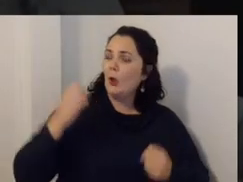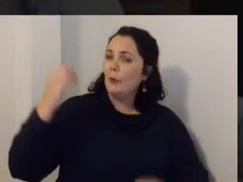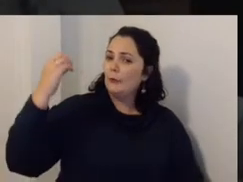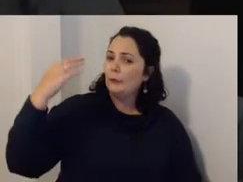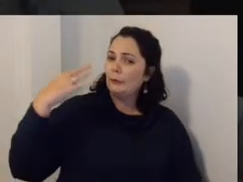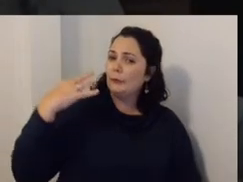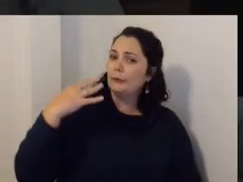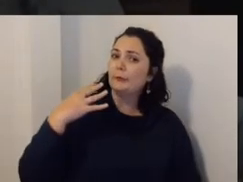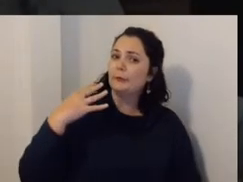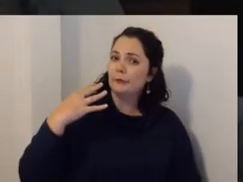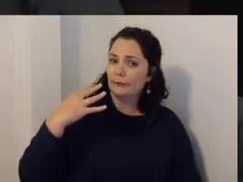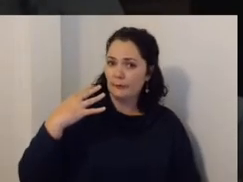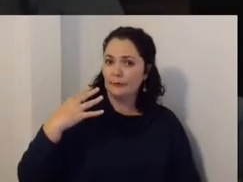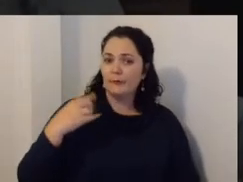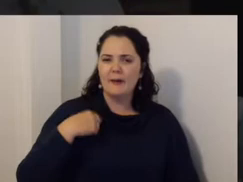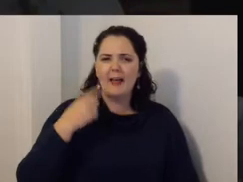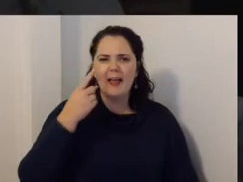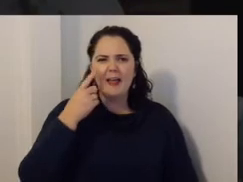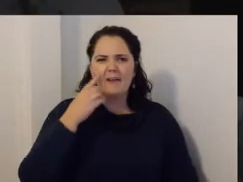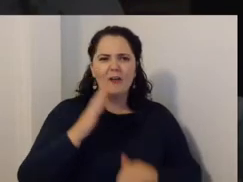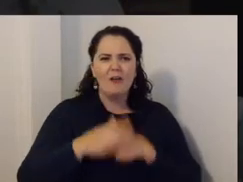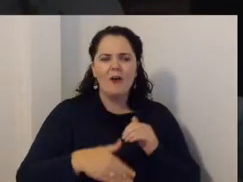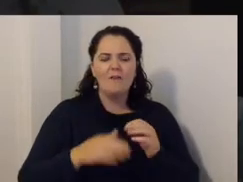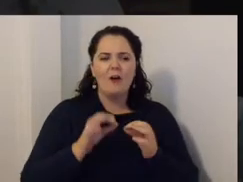look at the Baroque, we're going to look at some of the Baroque Masterpieces that are in the European